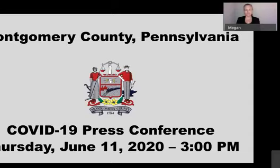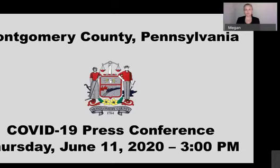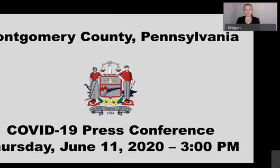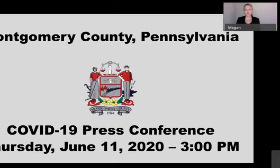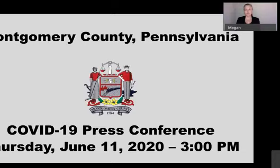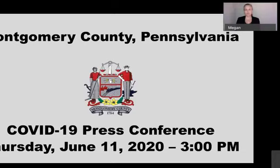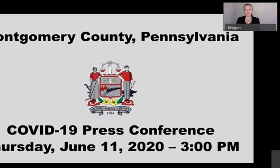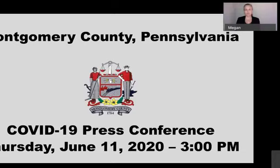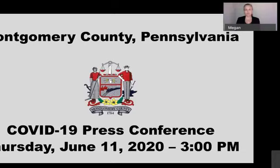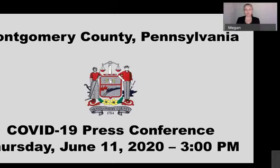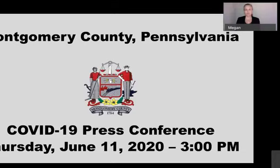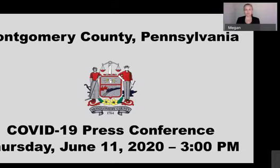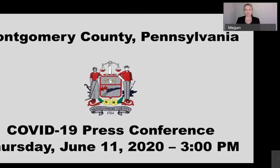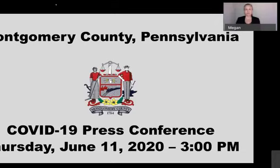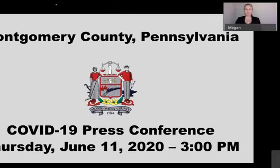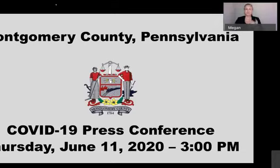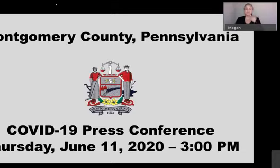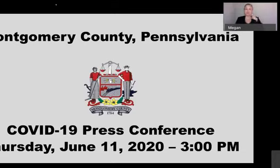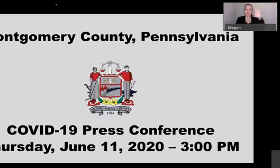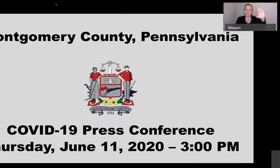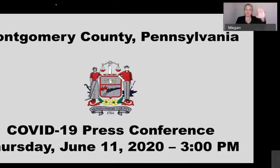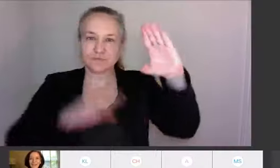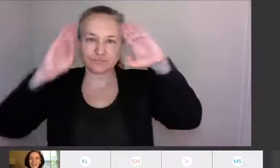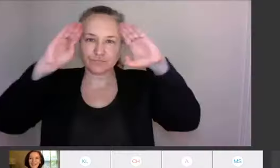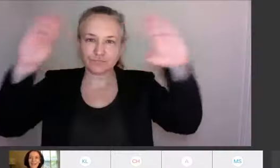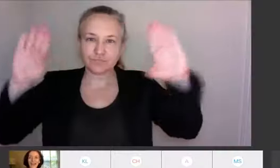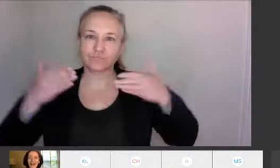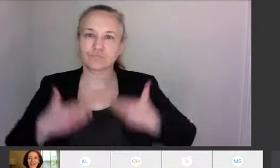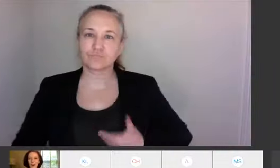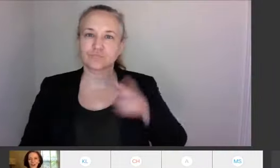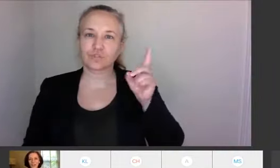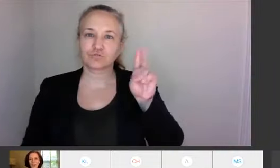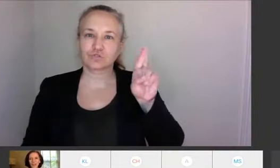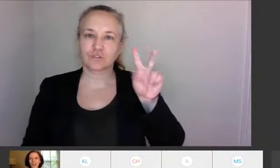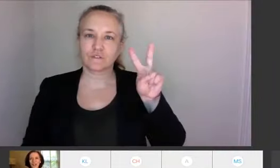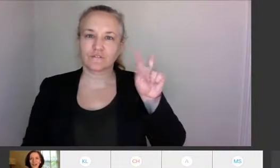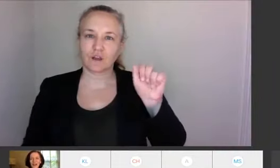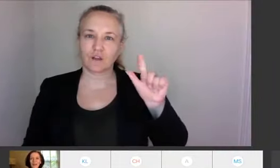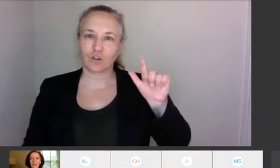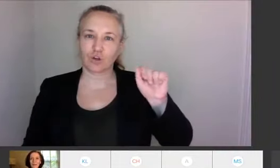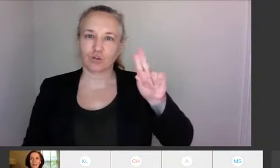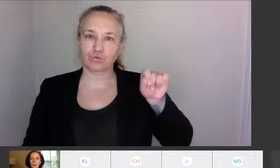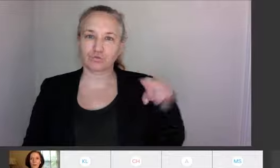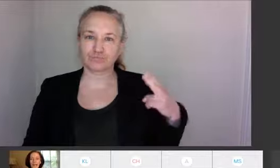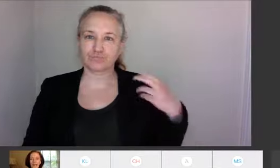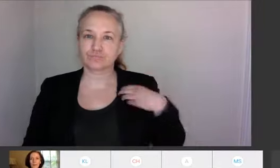good afternoon everyone this is Dr. Val Arkoosh chair of the Montgomery County